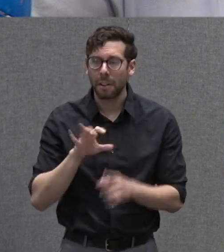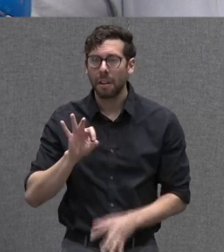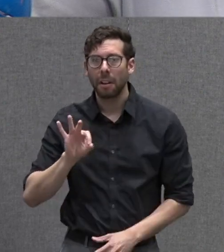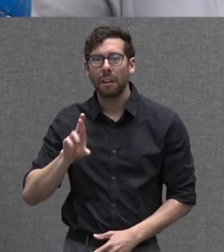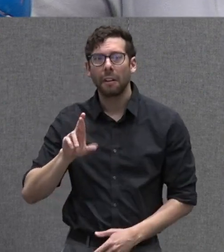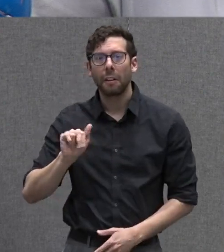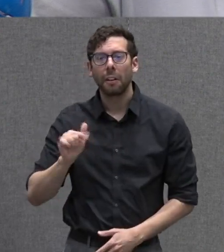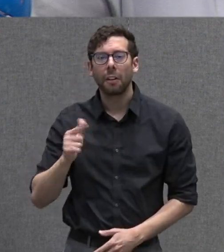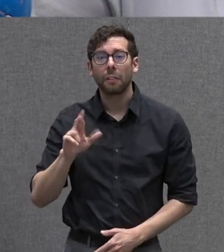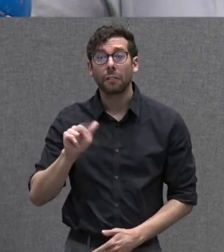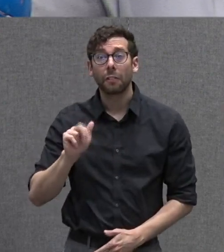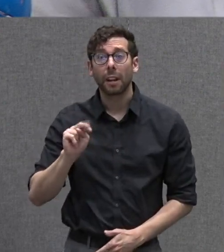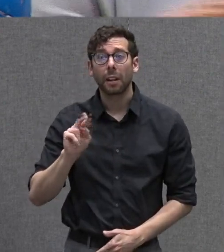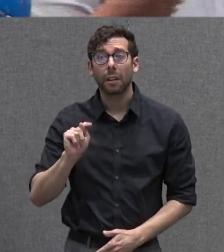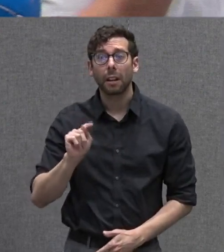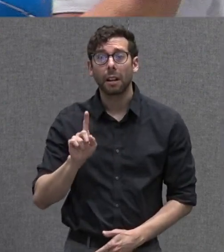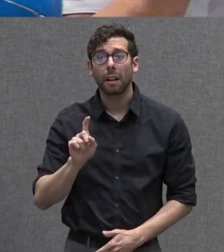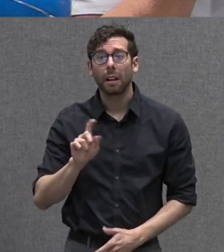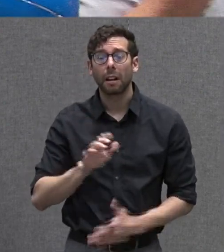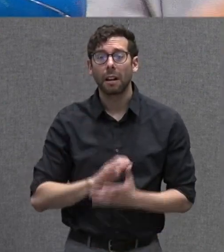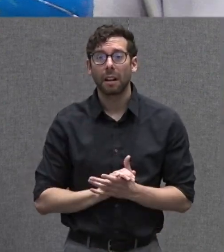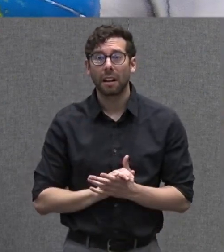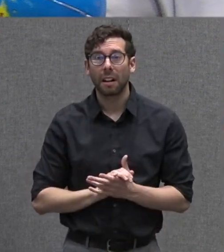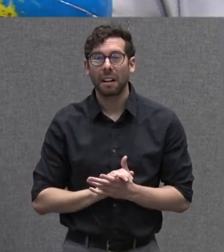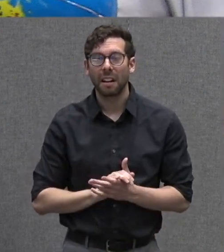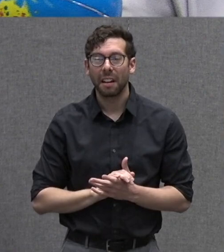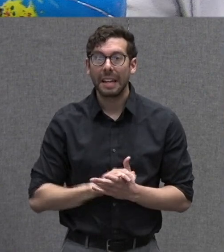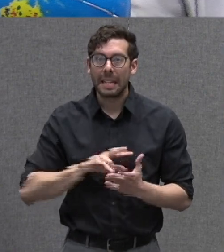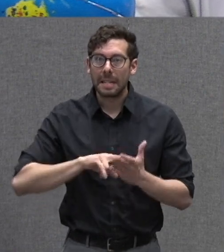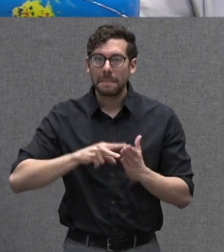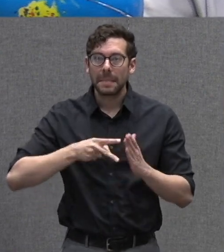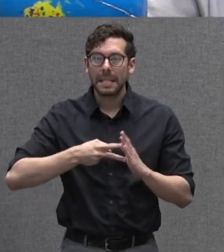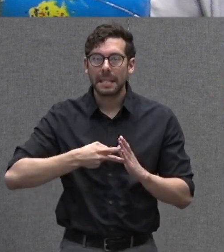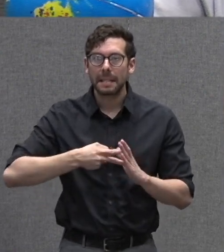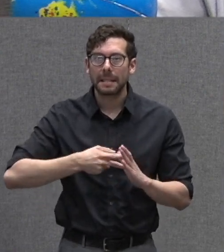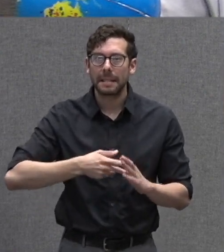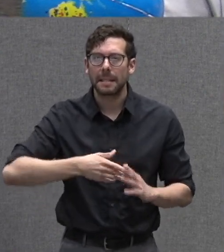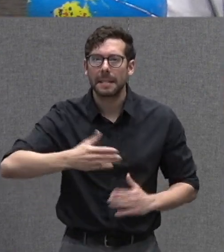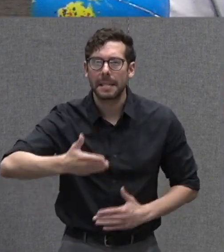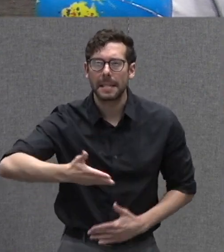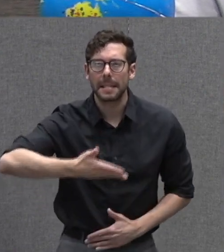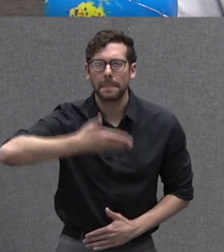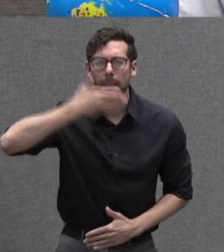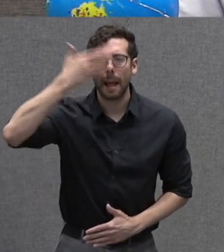Fragrant is when you can smell, and something grabs your nose